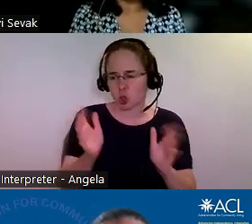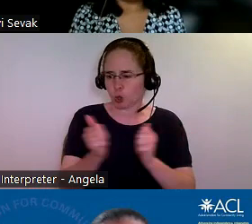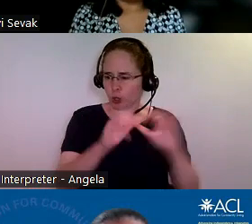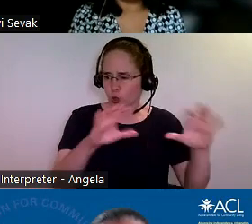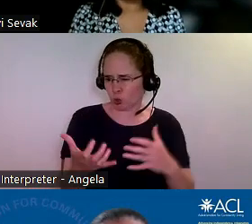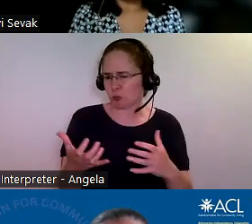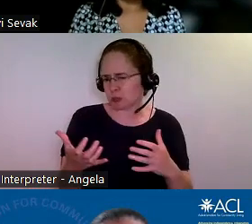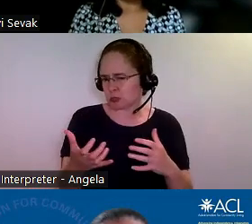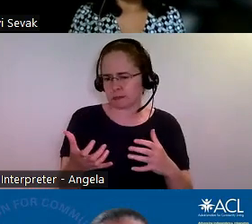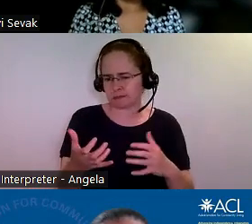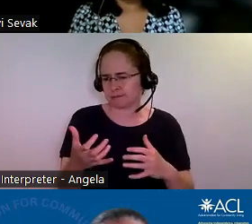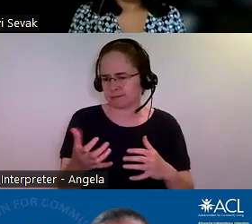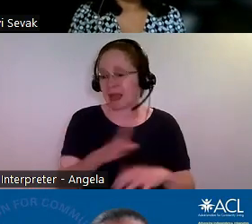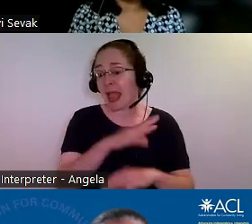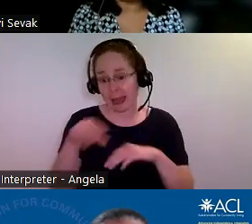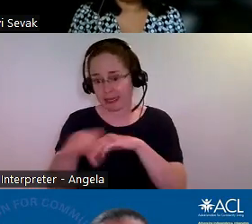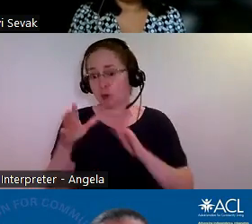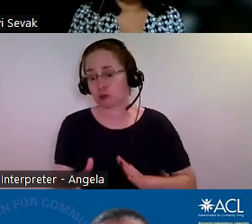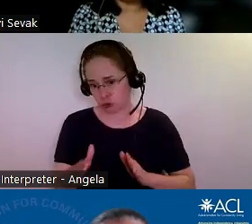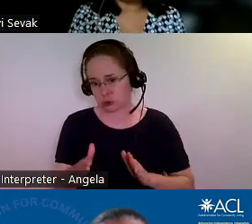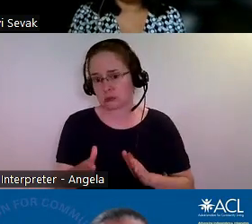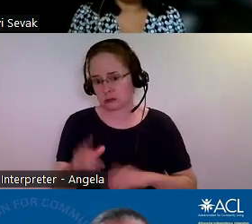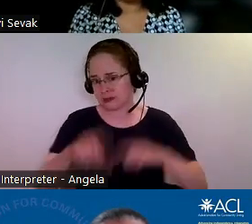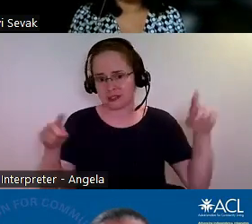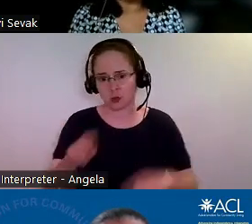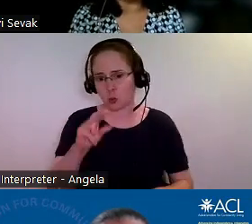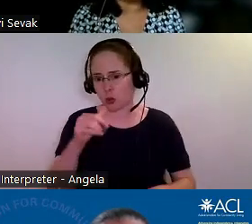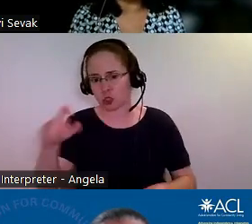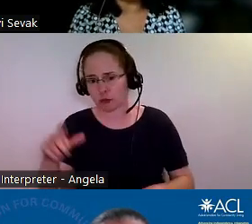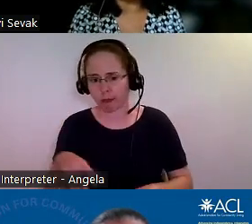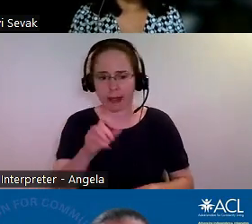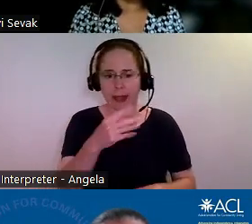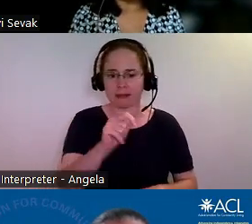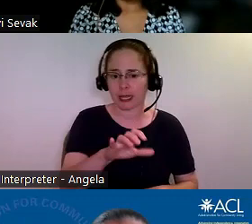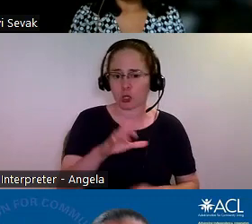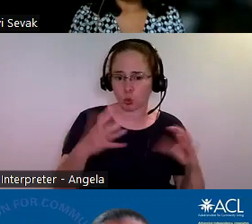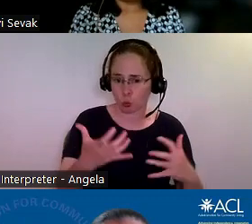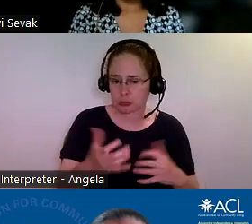different, and counselors from different racial ethnic groups. I think the idea of independent